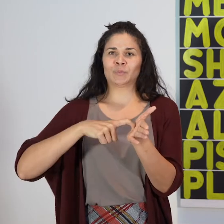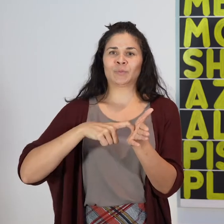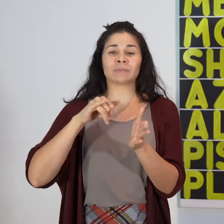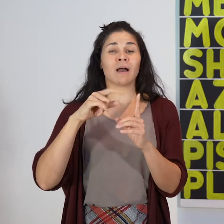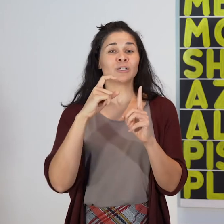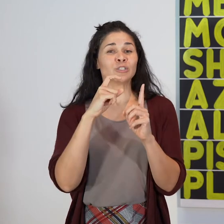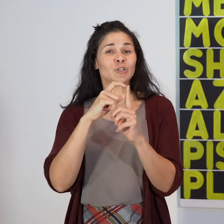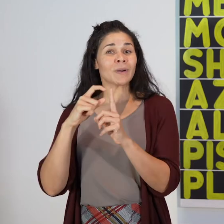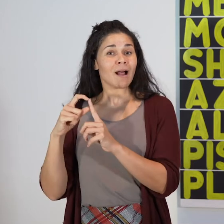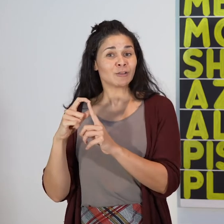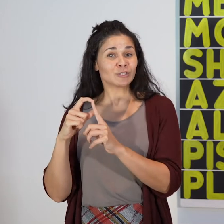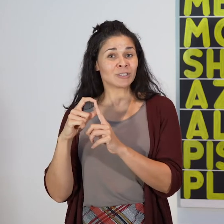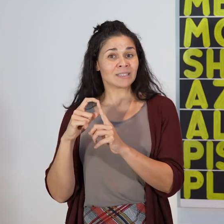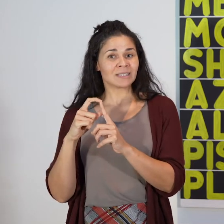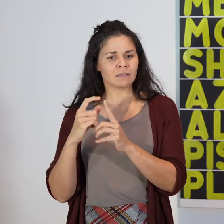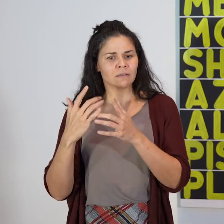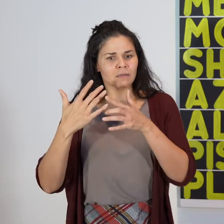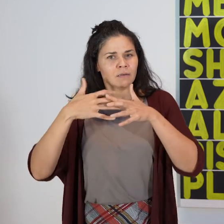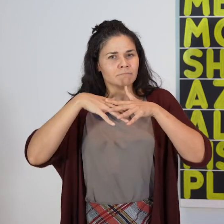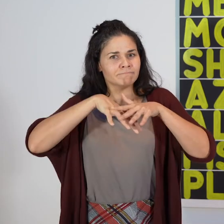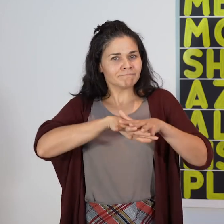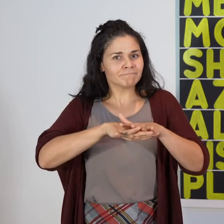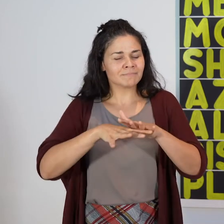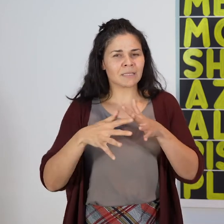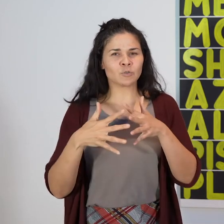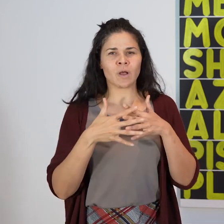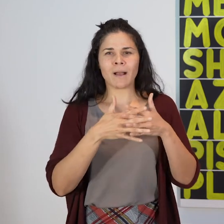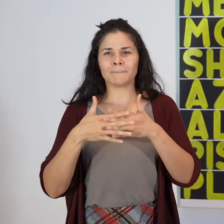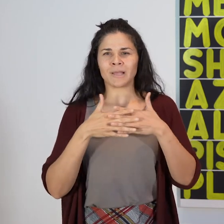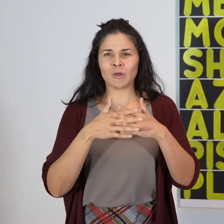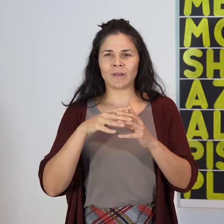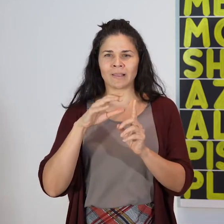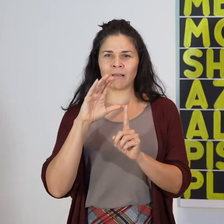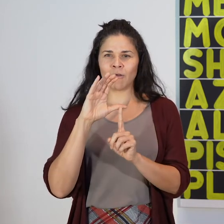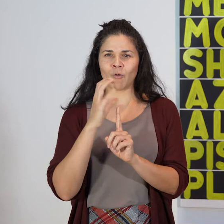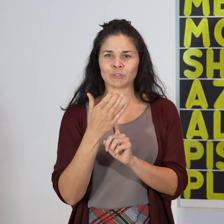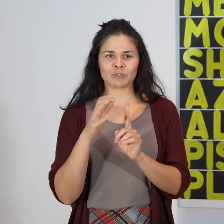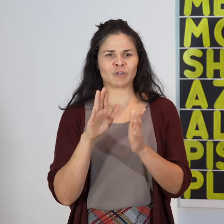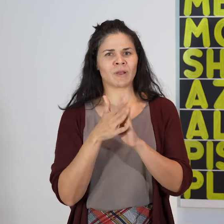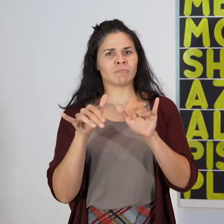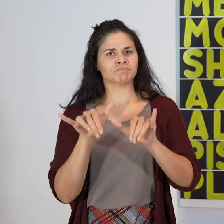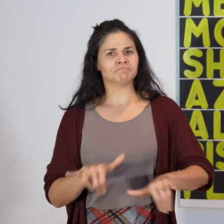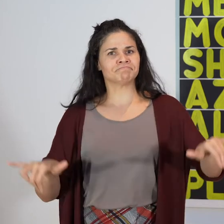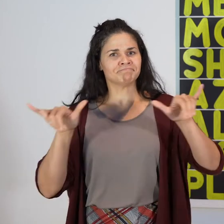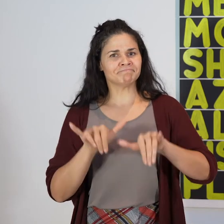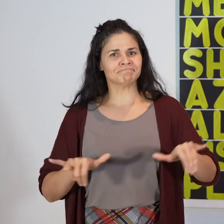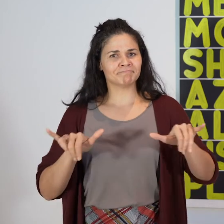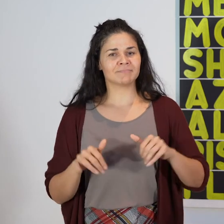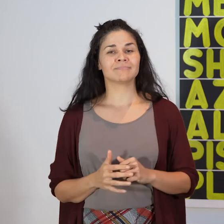Bochner included here have been embraced by American culture and become part of the lexicon.